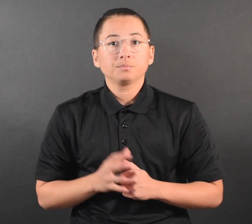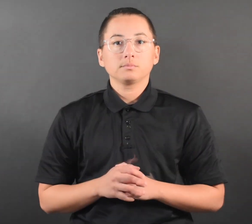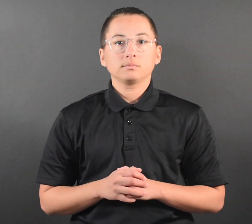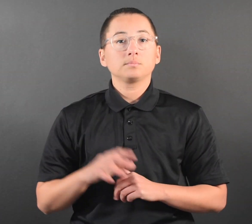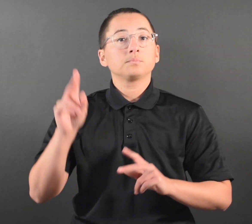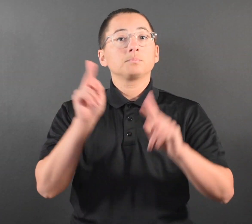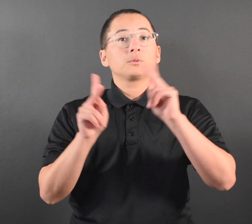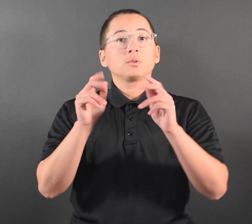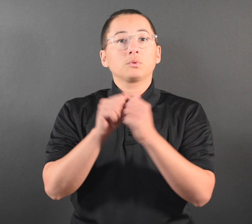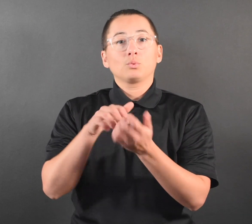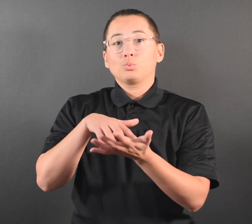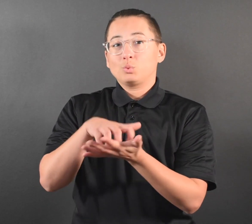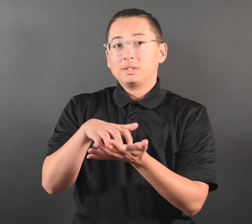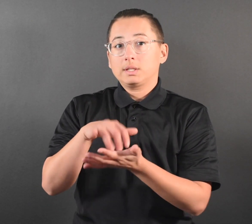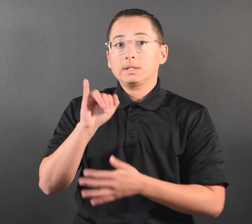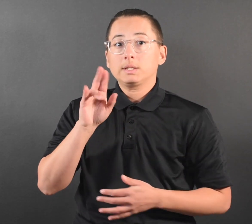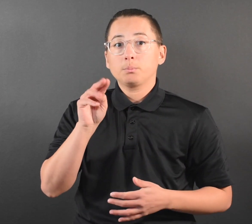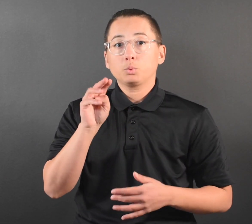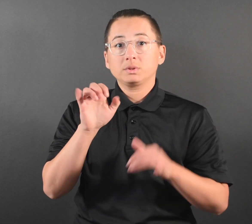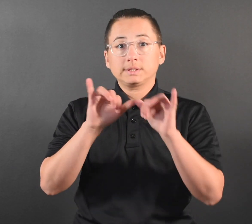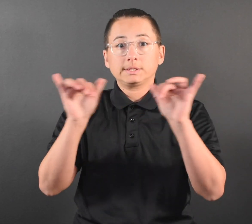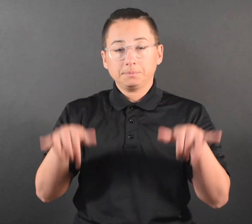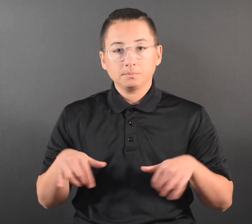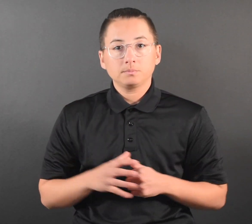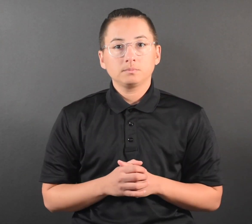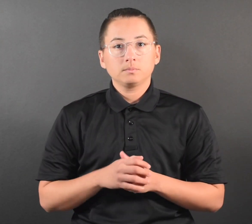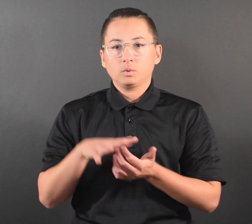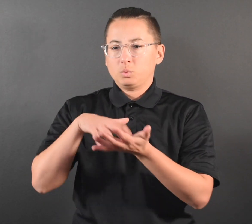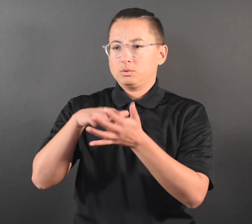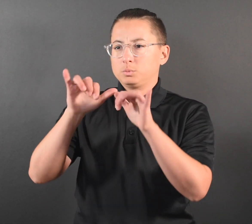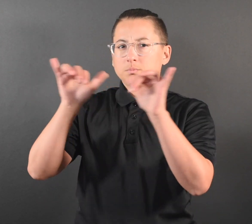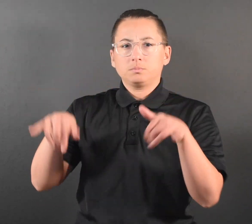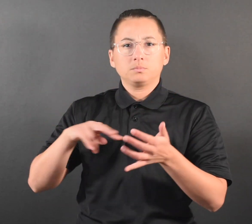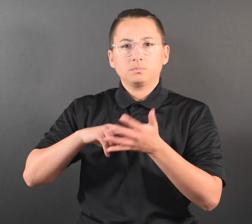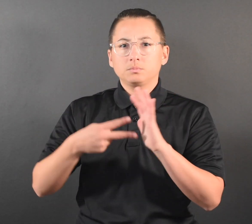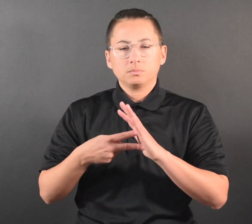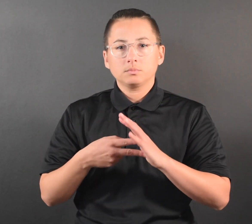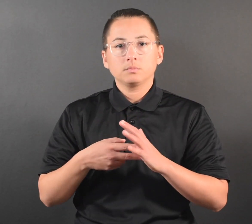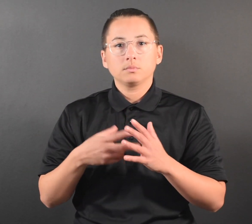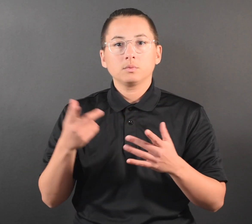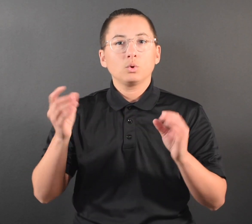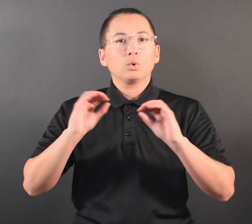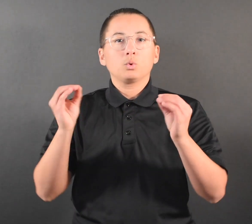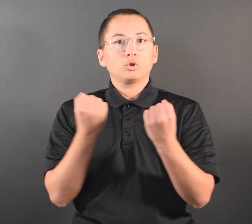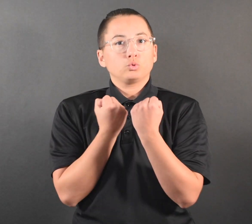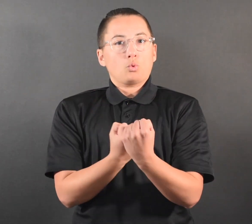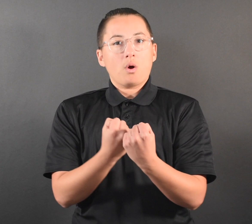Immunocompromised people Immunocompromised means a person has a weak immune system.